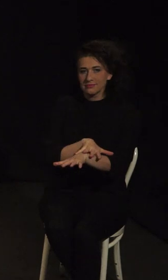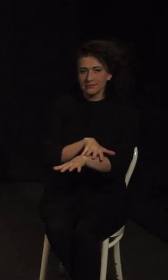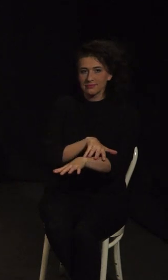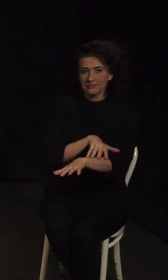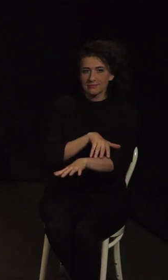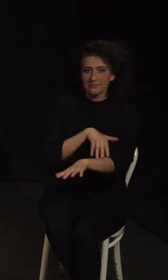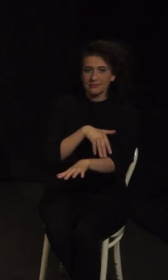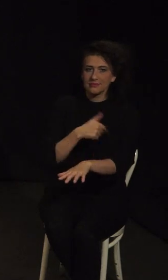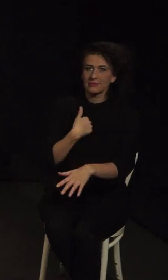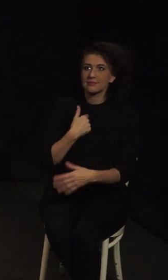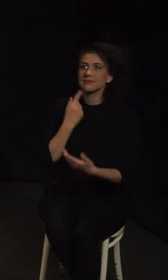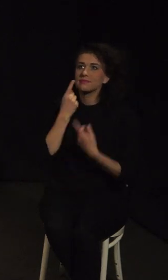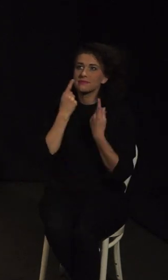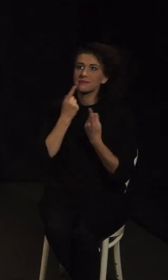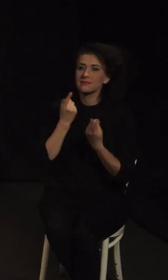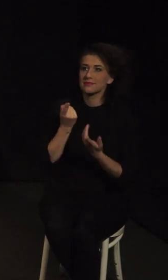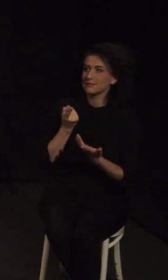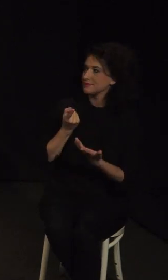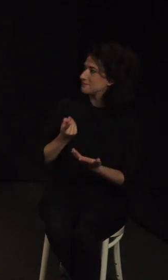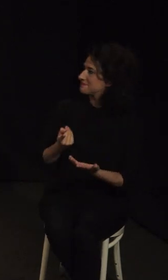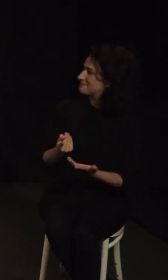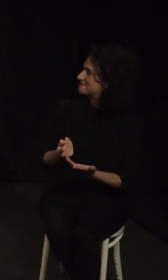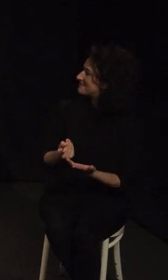I think that this eroticism... - Excuse me,